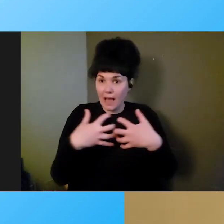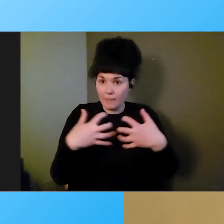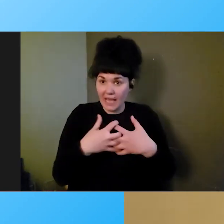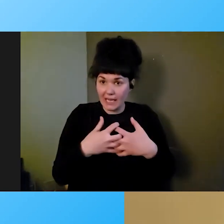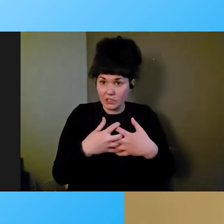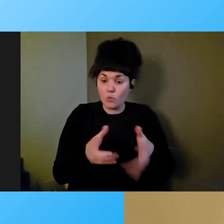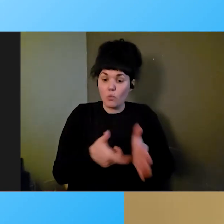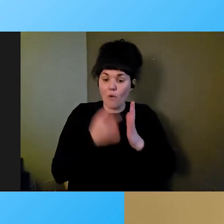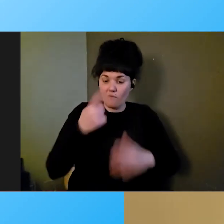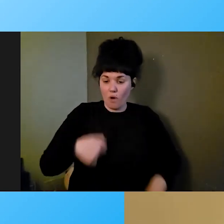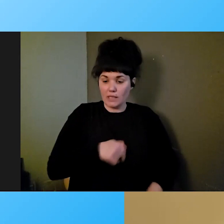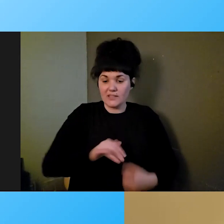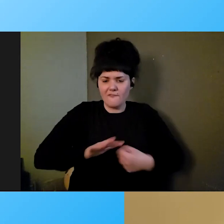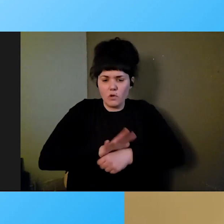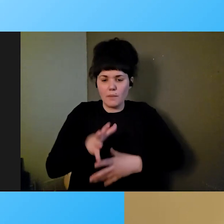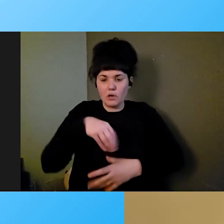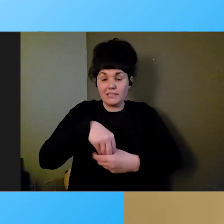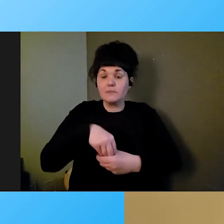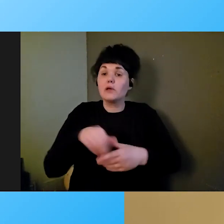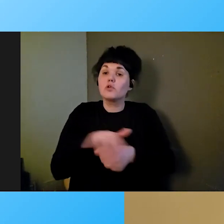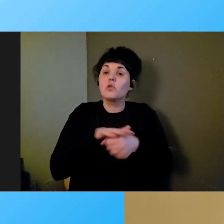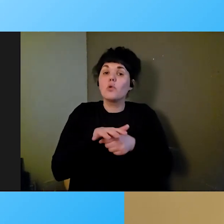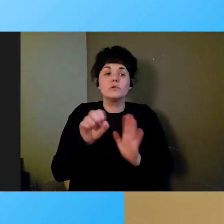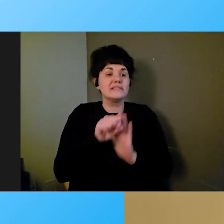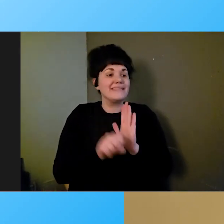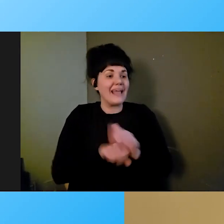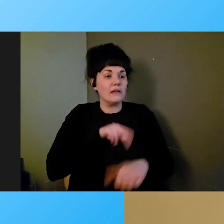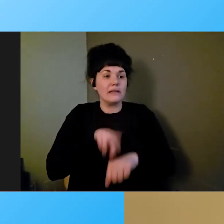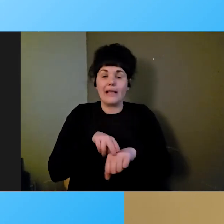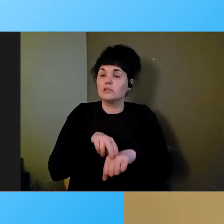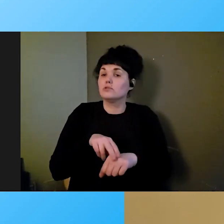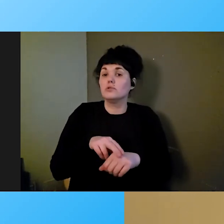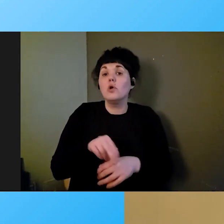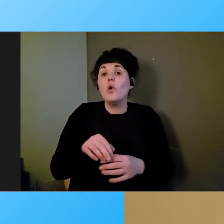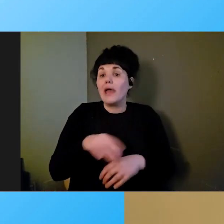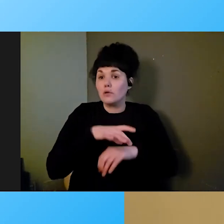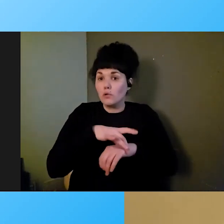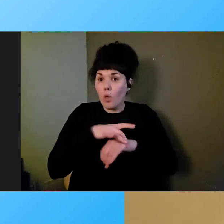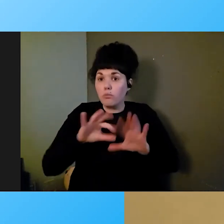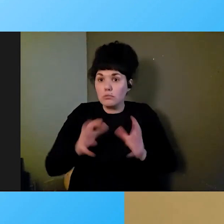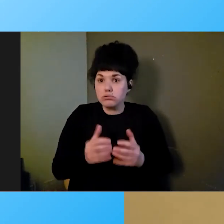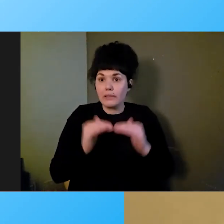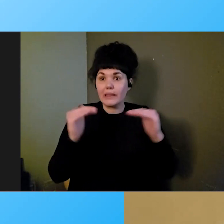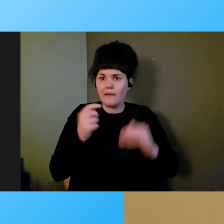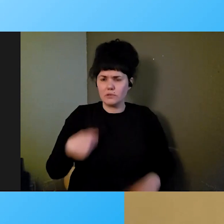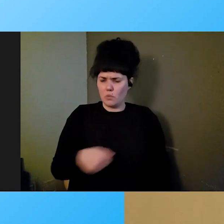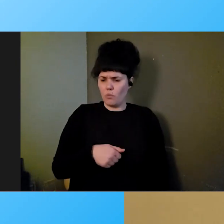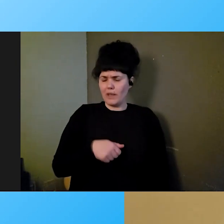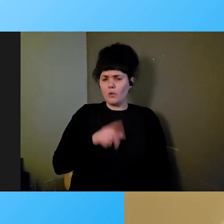participate at the local, state, national and global levels. And we need to really shift the